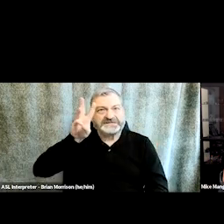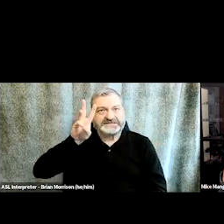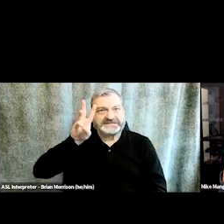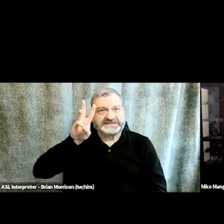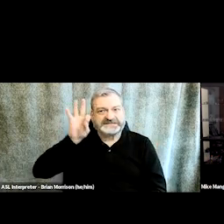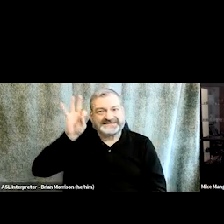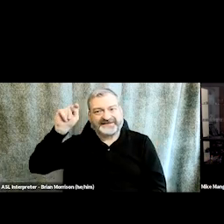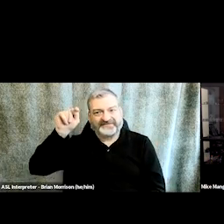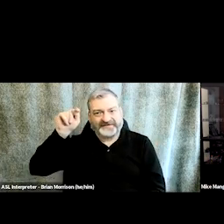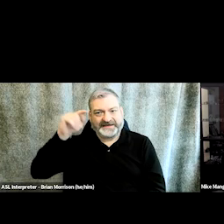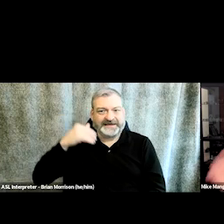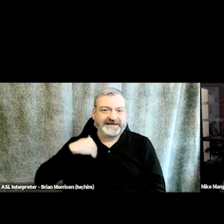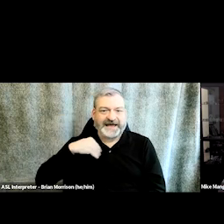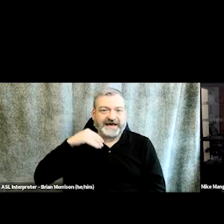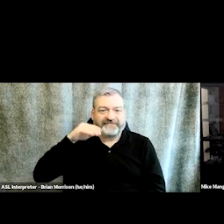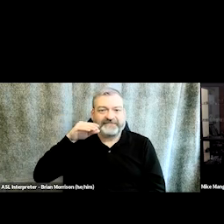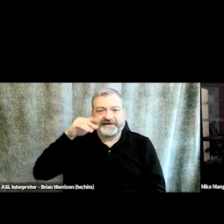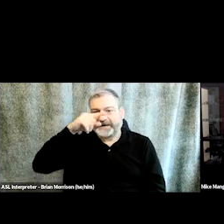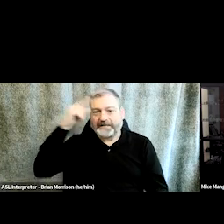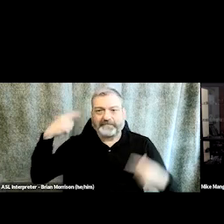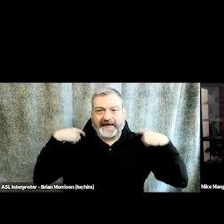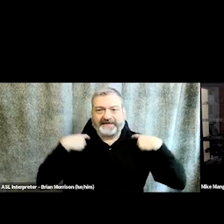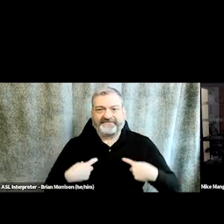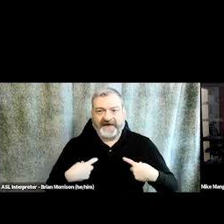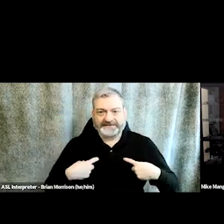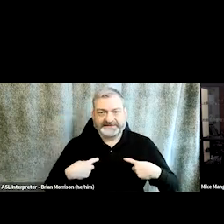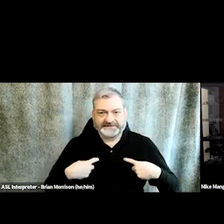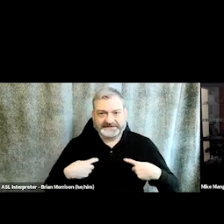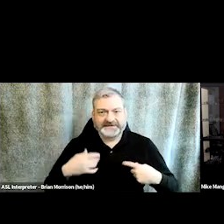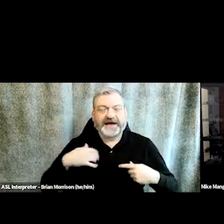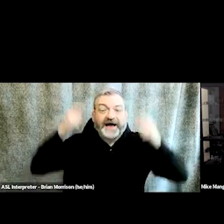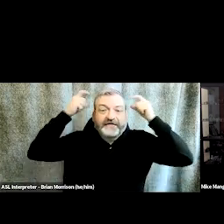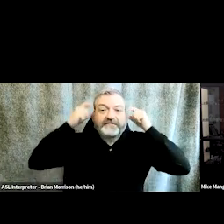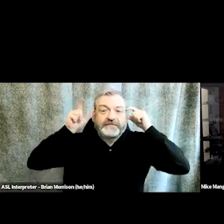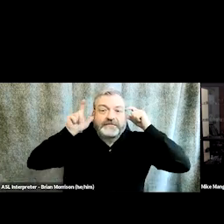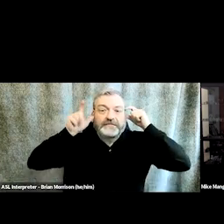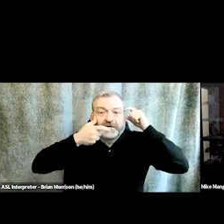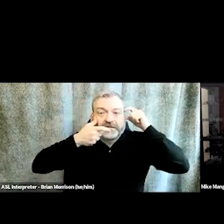short brown hair, and I'm wearing a headset with a boom mic. I do that because I think it's easier